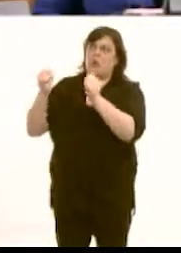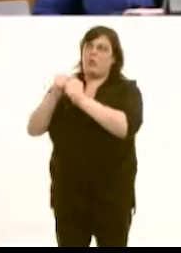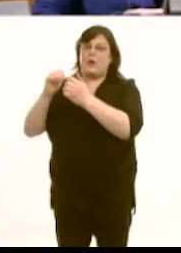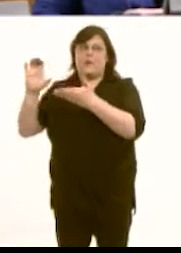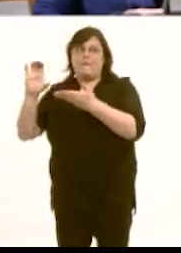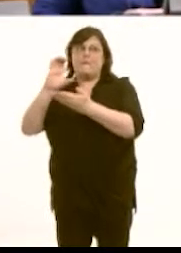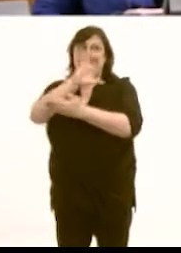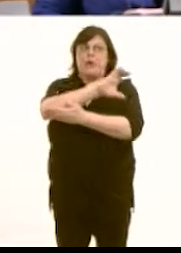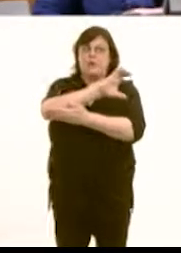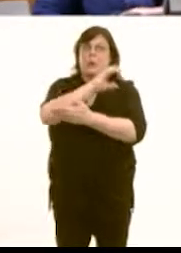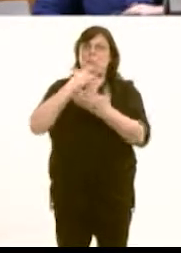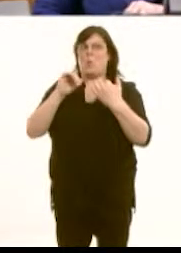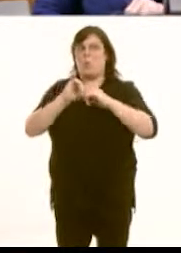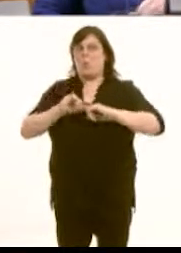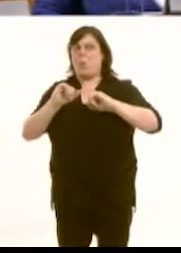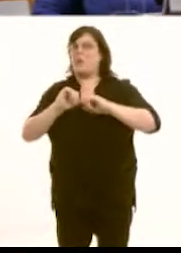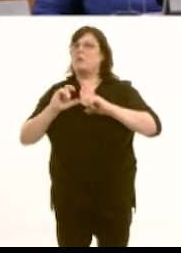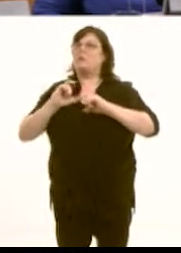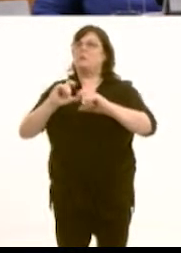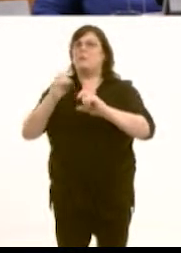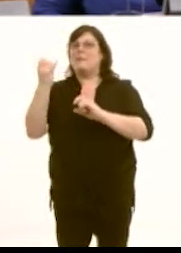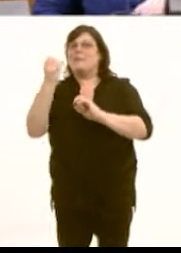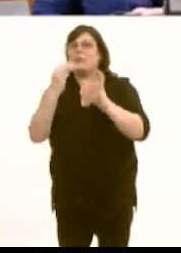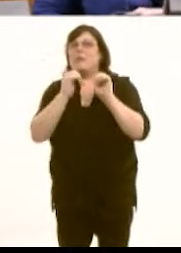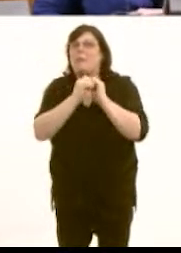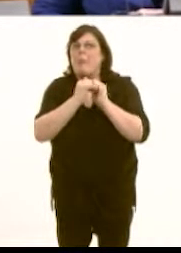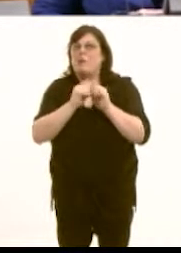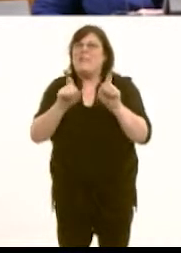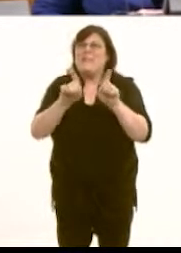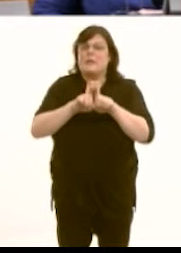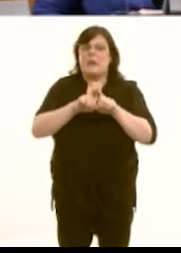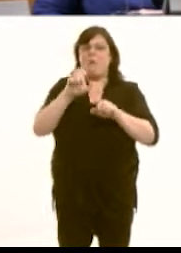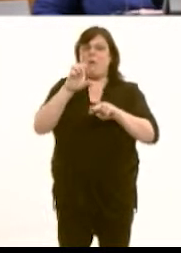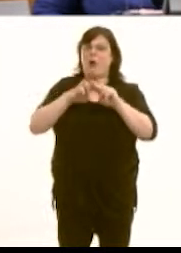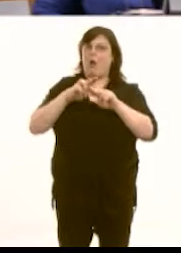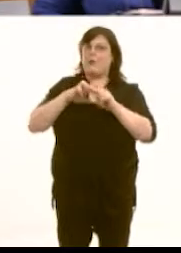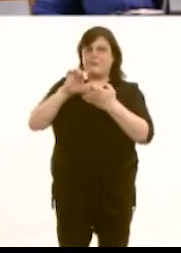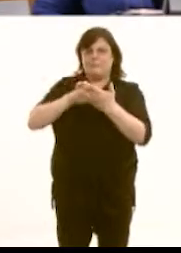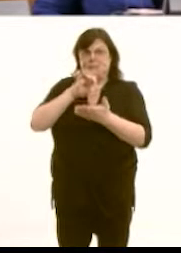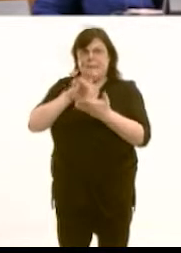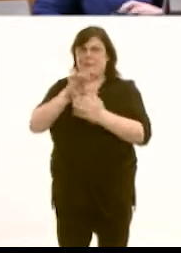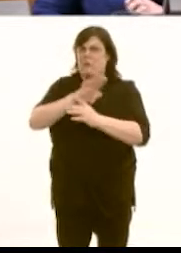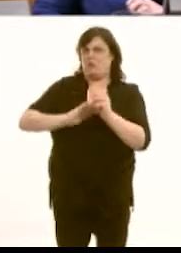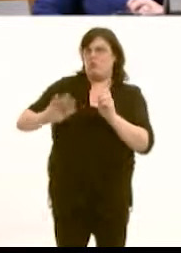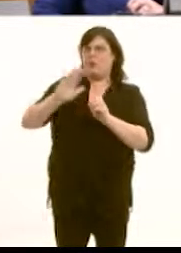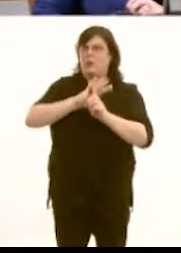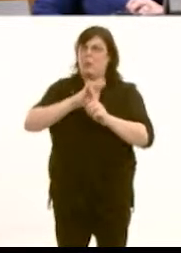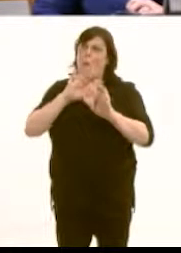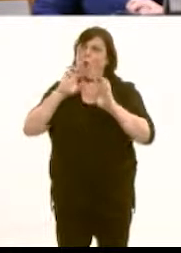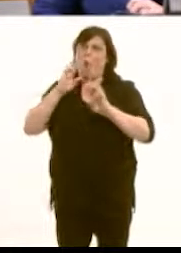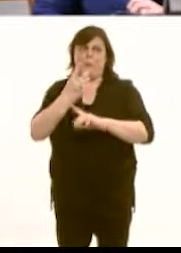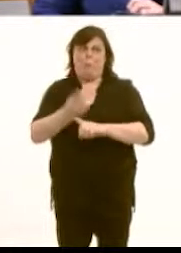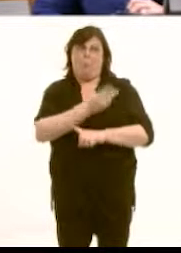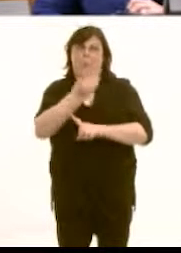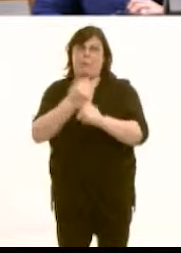We hope, of course, with regard to that, and, indeed, the Cardiff city region, that the Treasury will give sufficient commitment to enable the two bids to proceed.